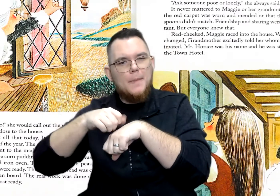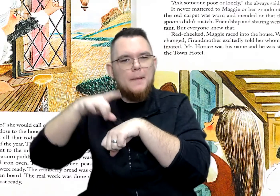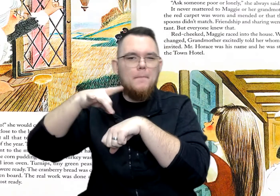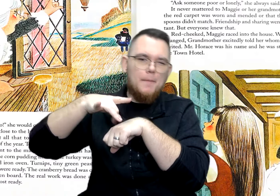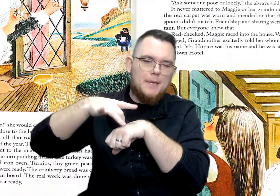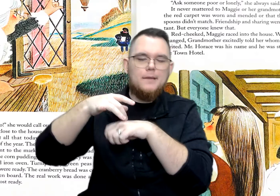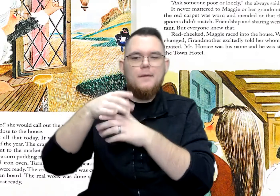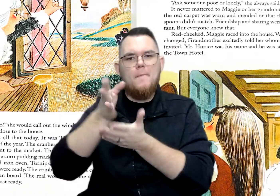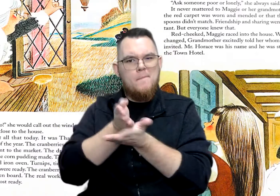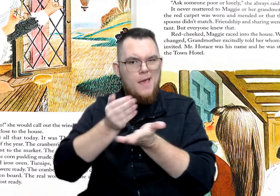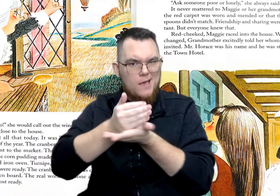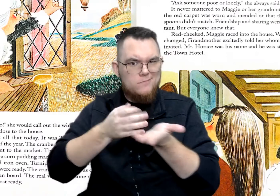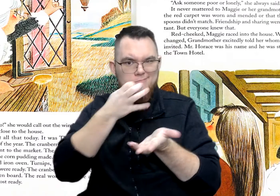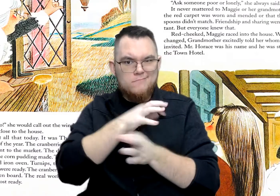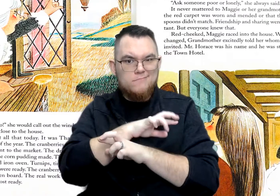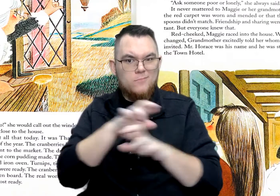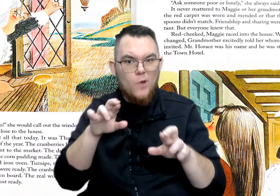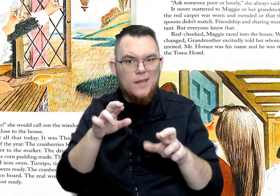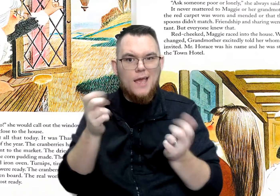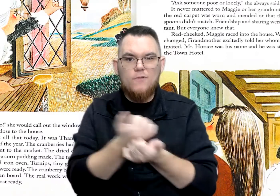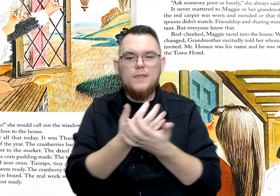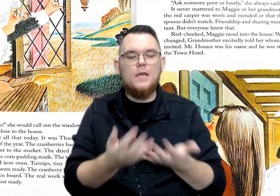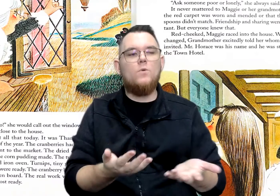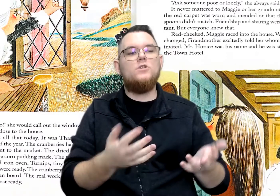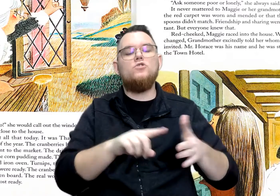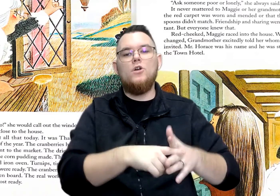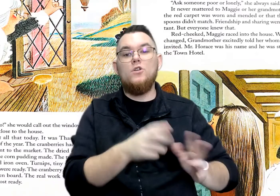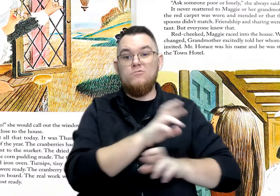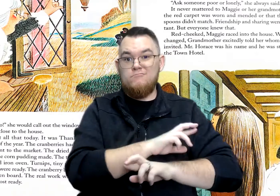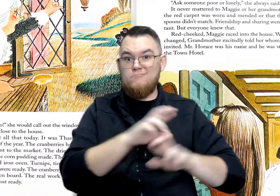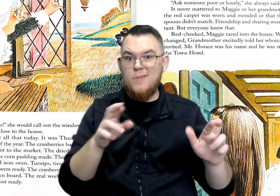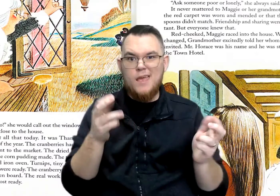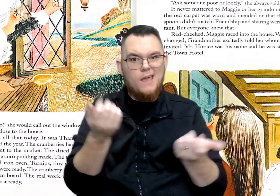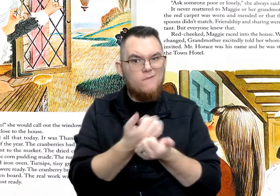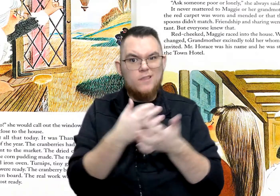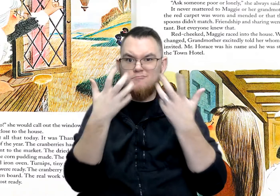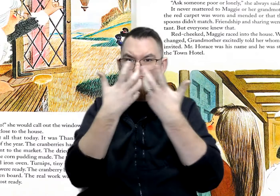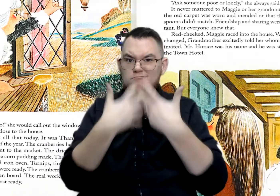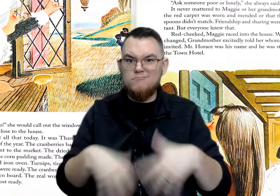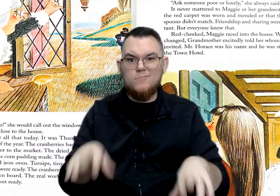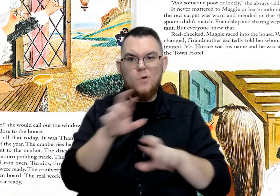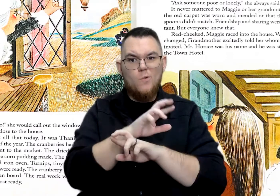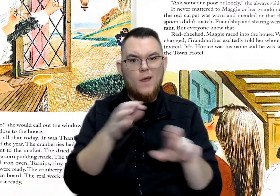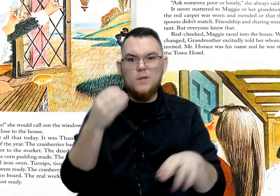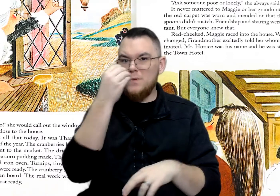The real work was done and the feast was almost ready.